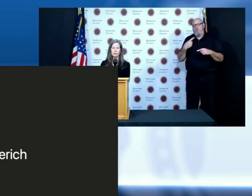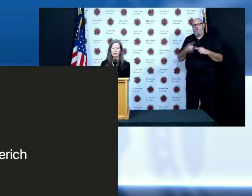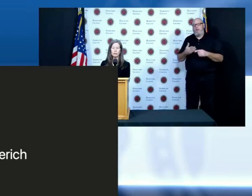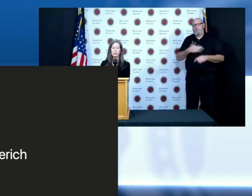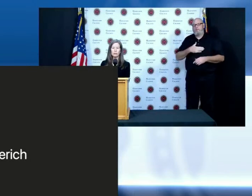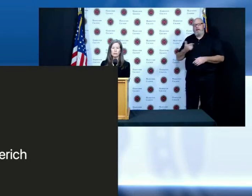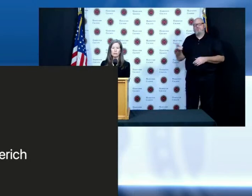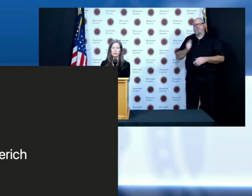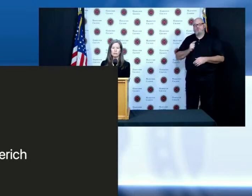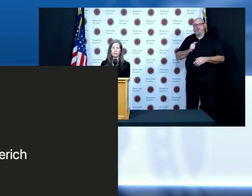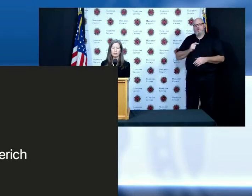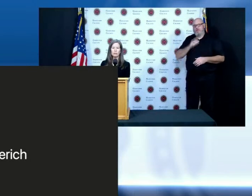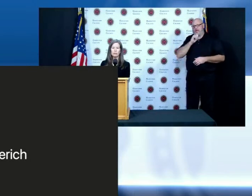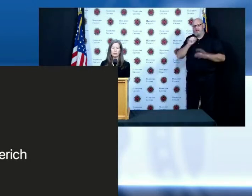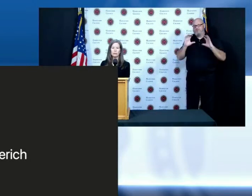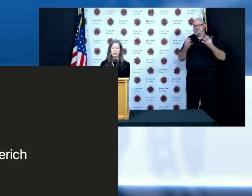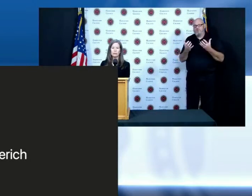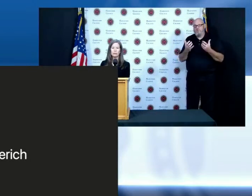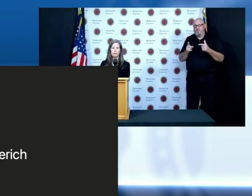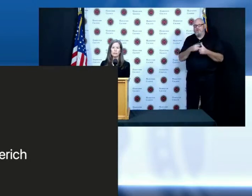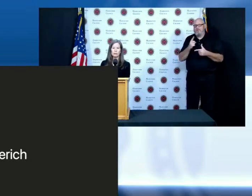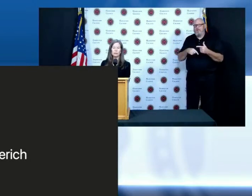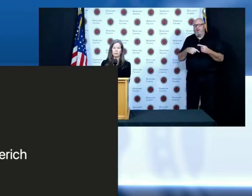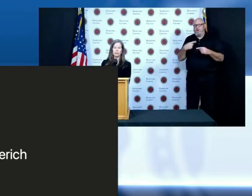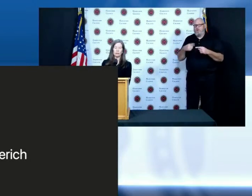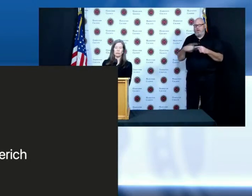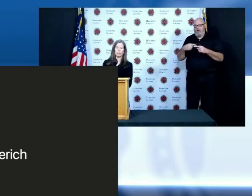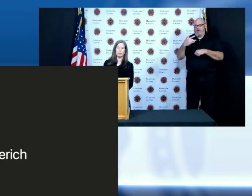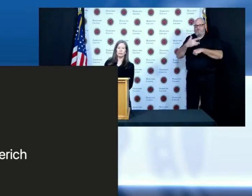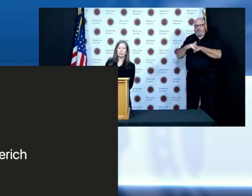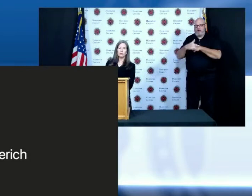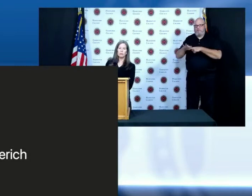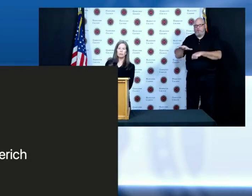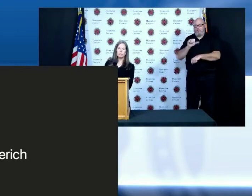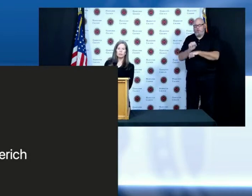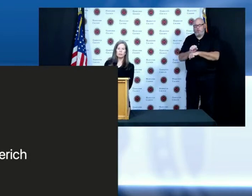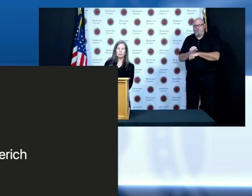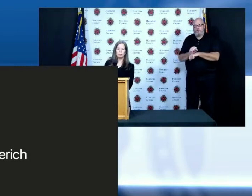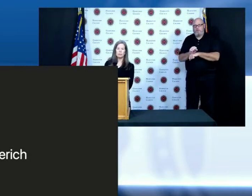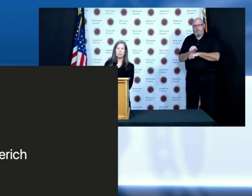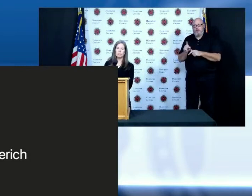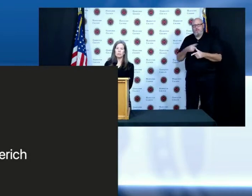and so we're trying to make it as efficient as we can but it is still challenging nobody would